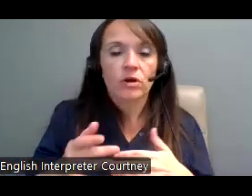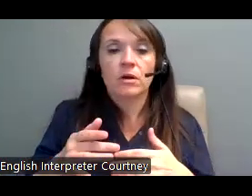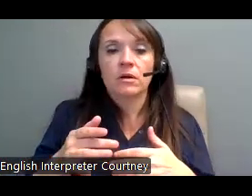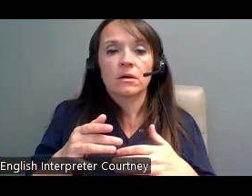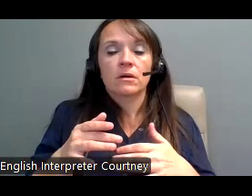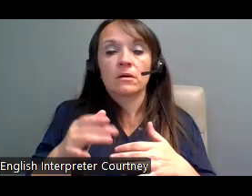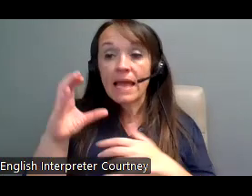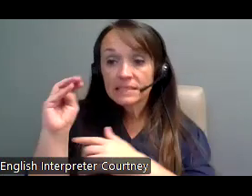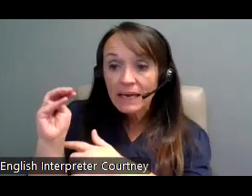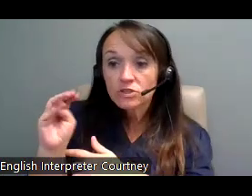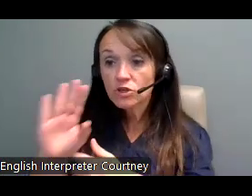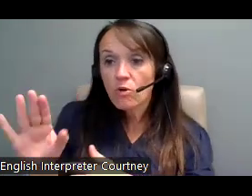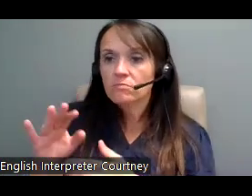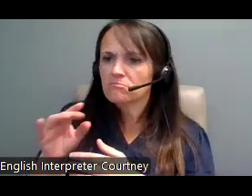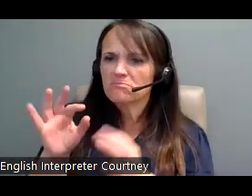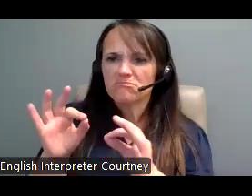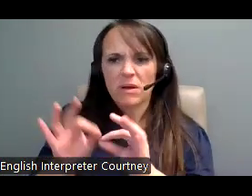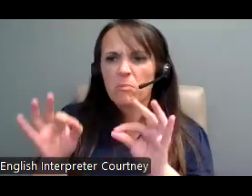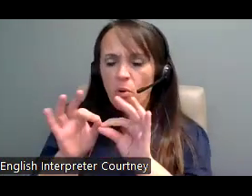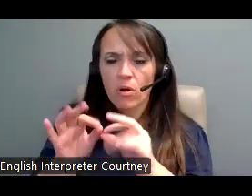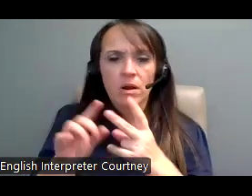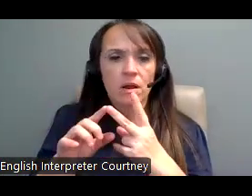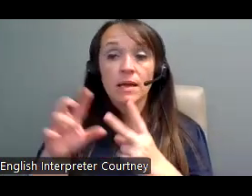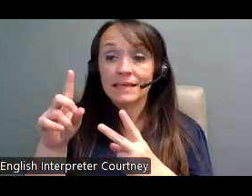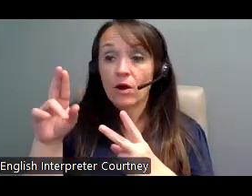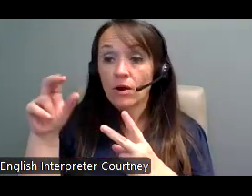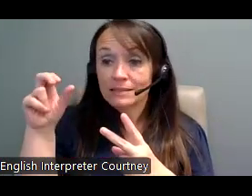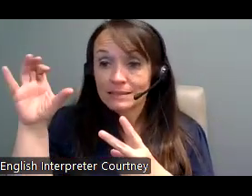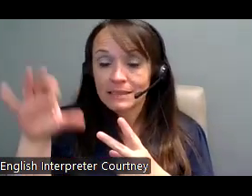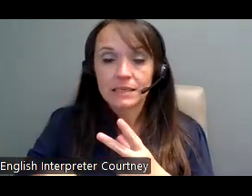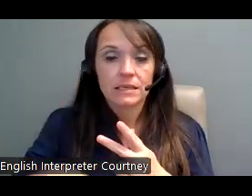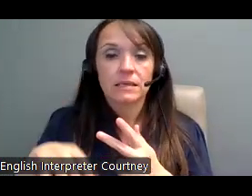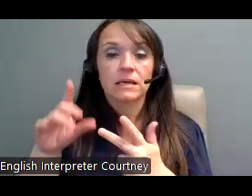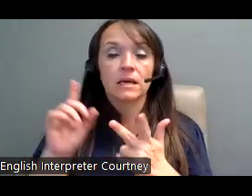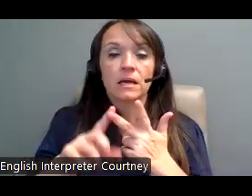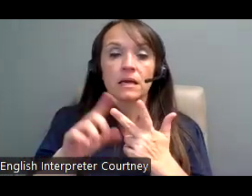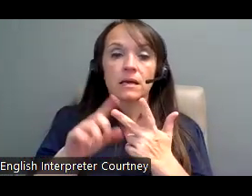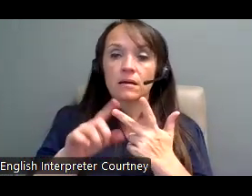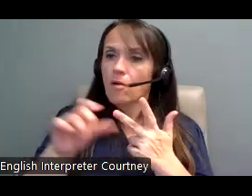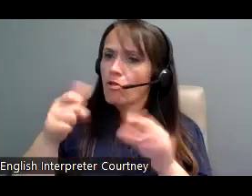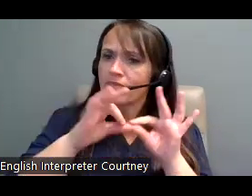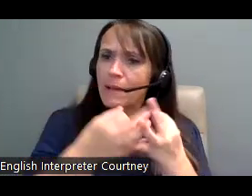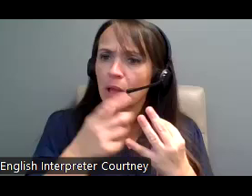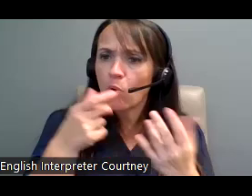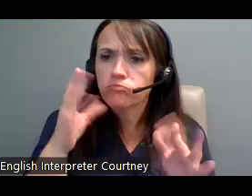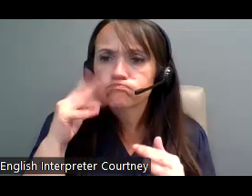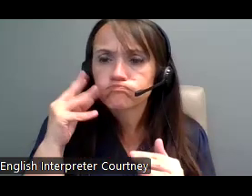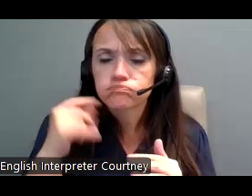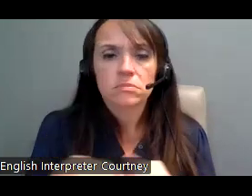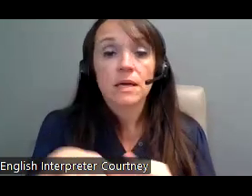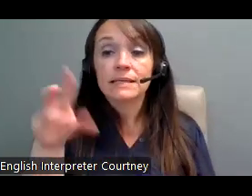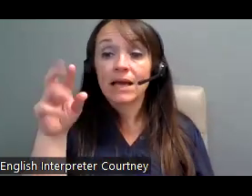people about the services, what they need and they actually have specific definitions which describe